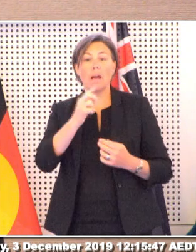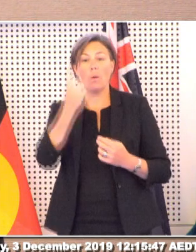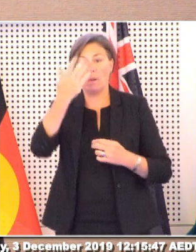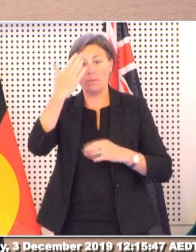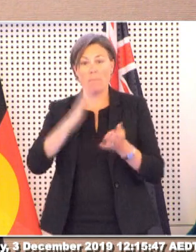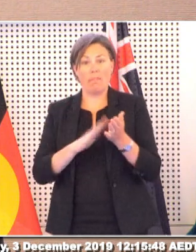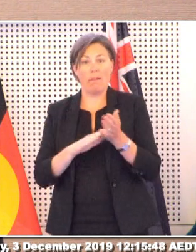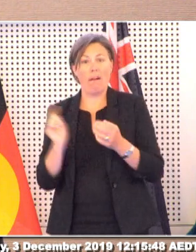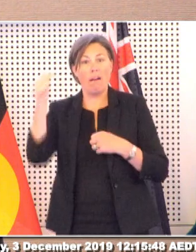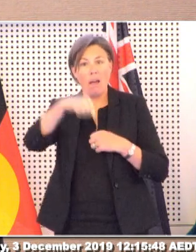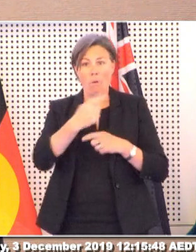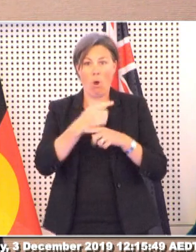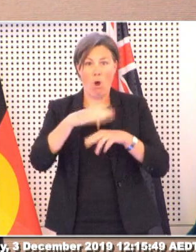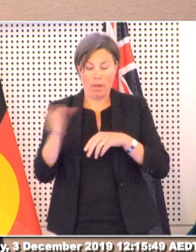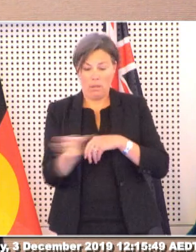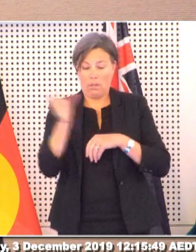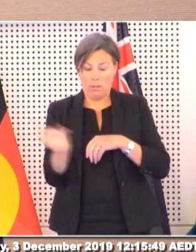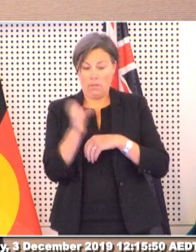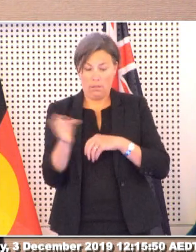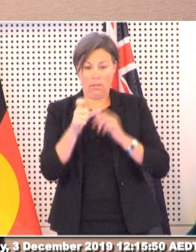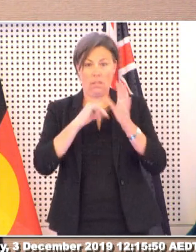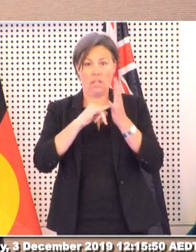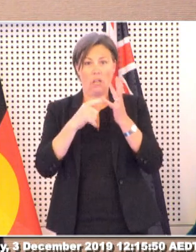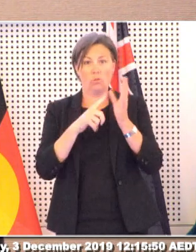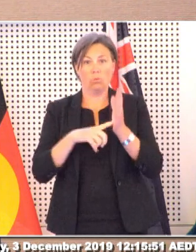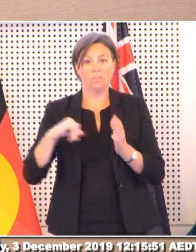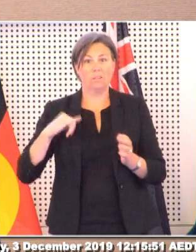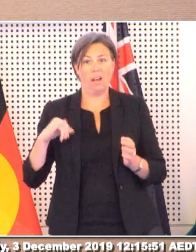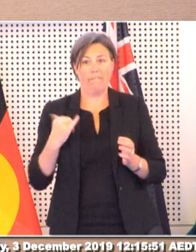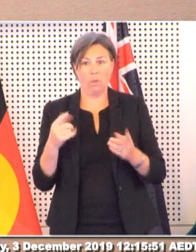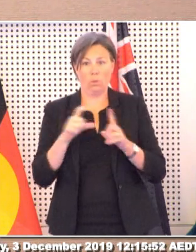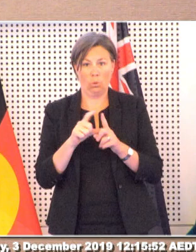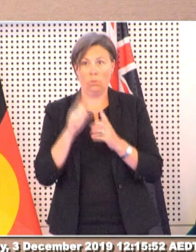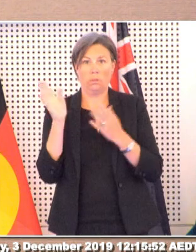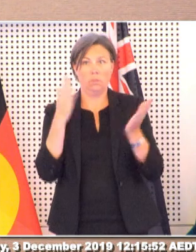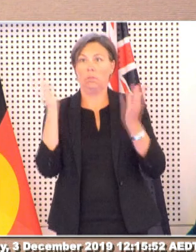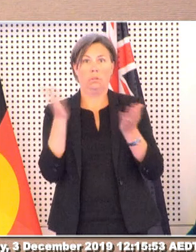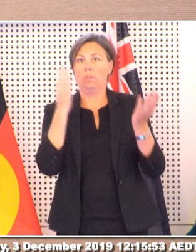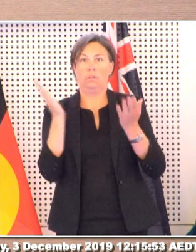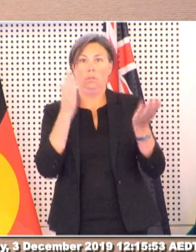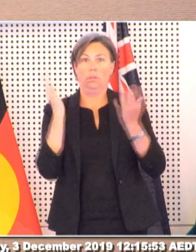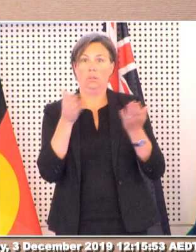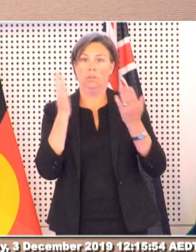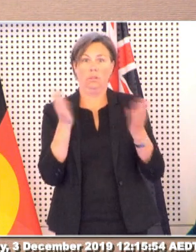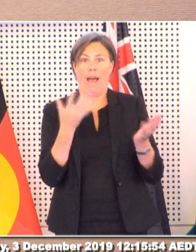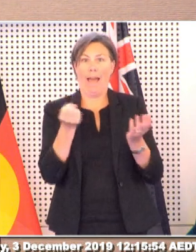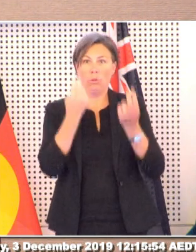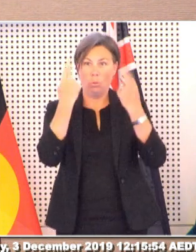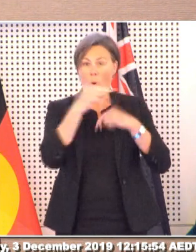casual staff who their daughter had – had worked with, and her daughter was